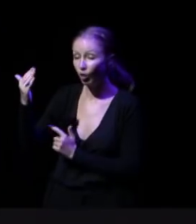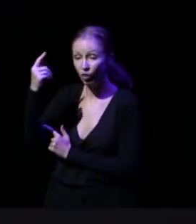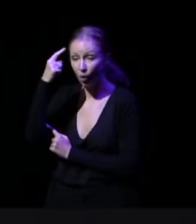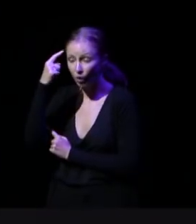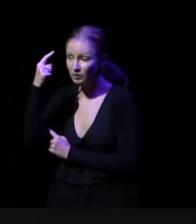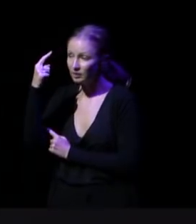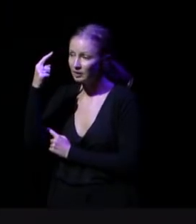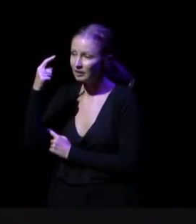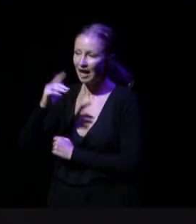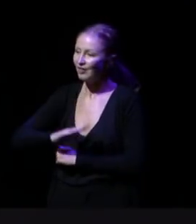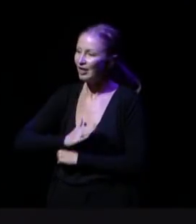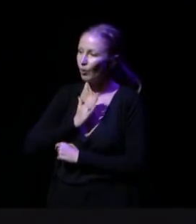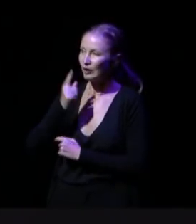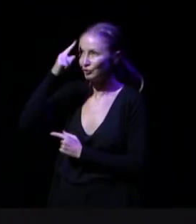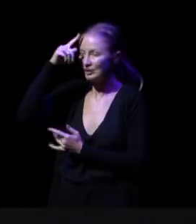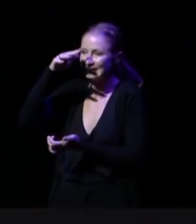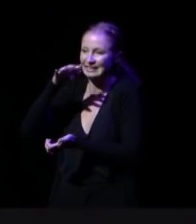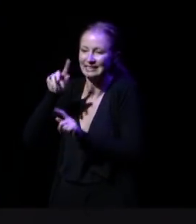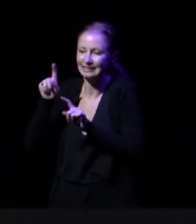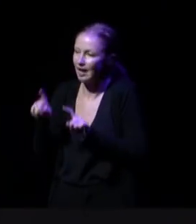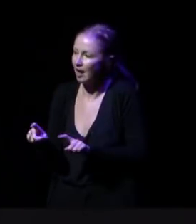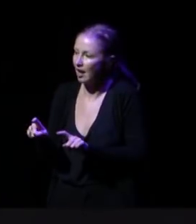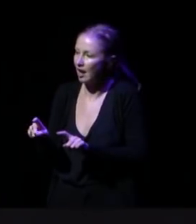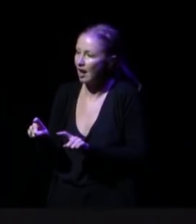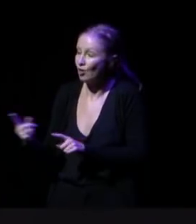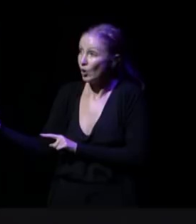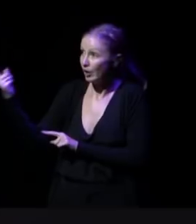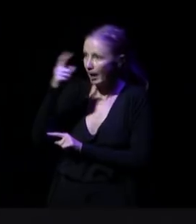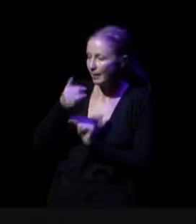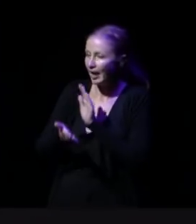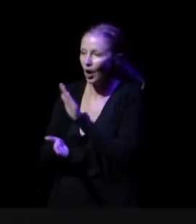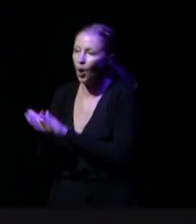they don't want to stay in your mind, they just want to go, that's their nature. They want to be liberated.